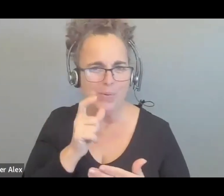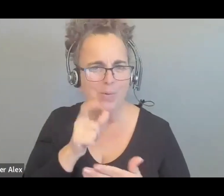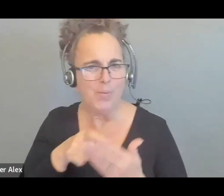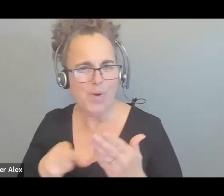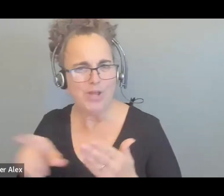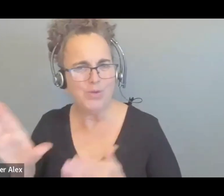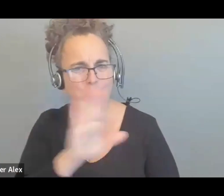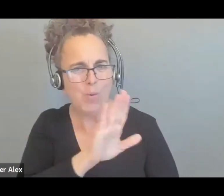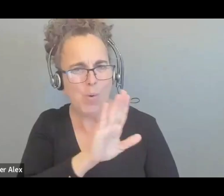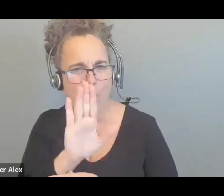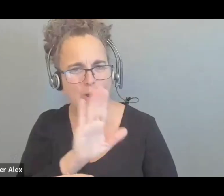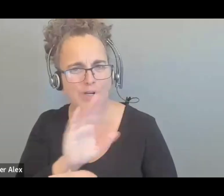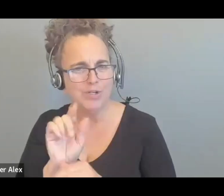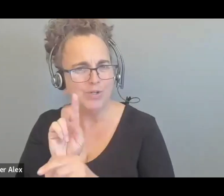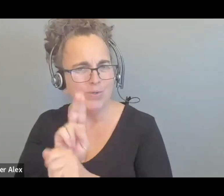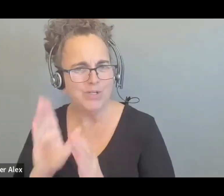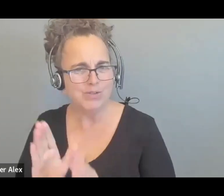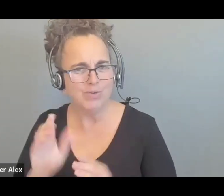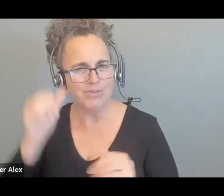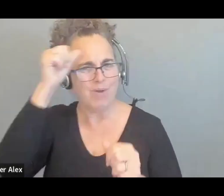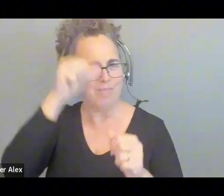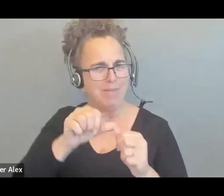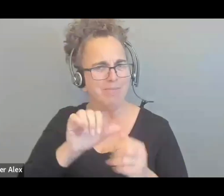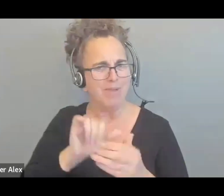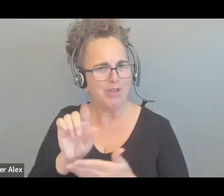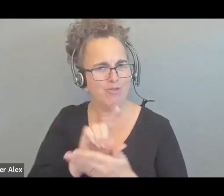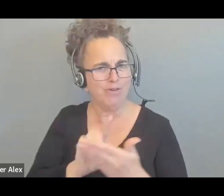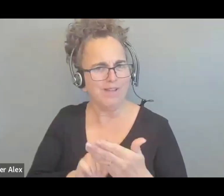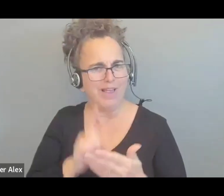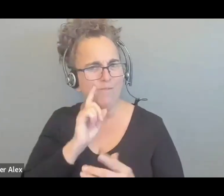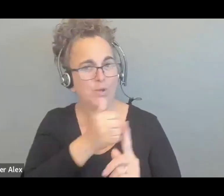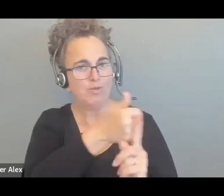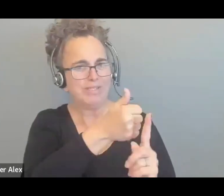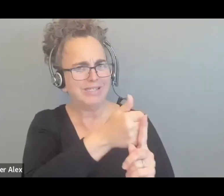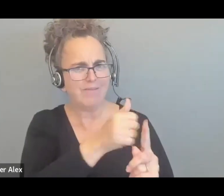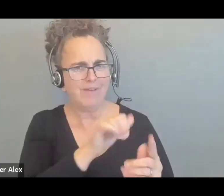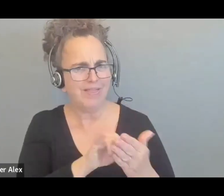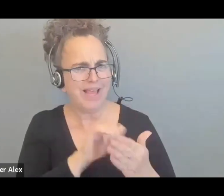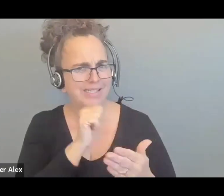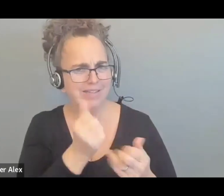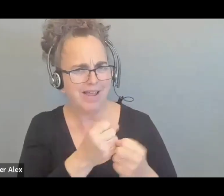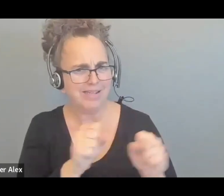It's really important that you keep that in mind. You're designing it for yourself, and that's not a safe place to be.